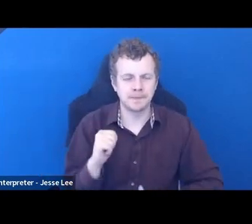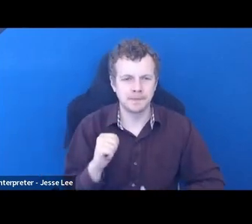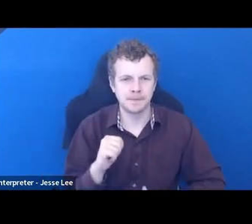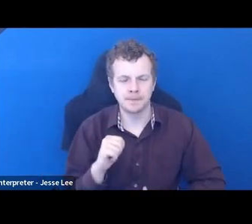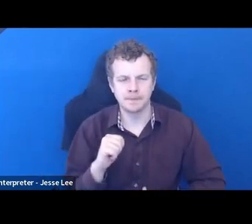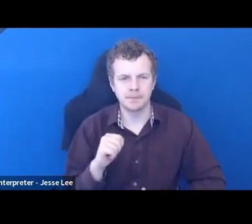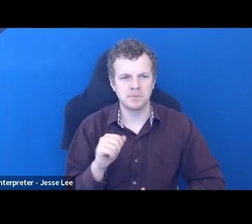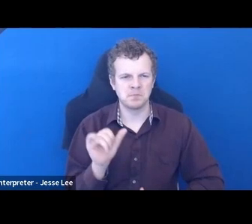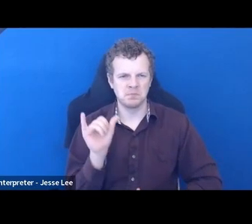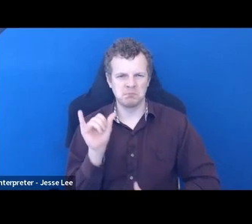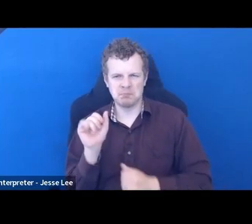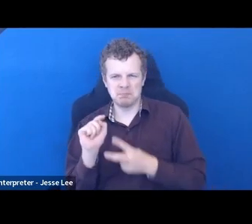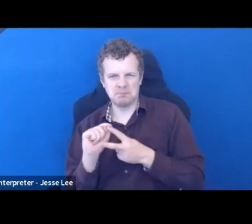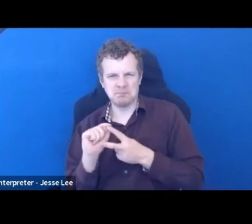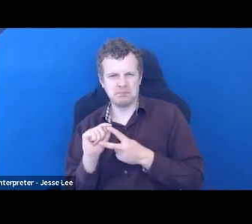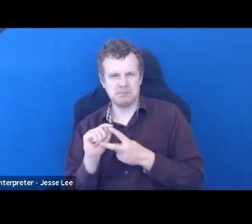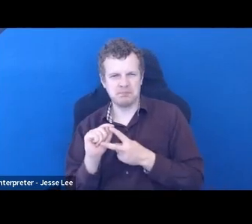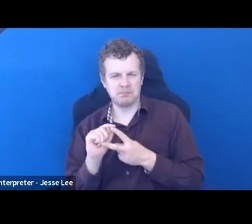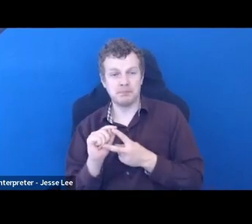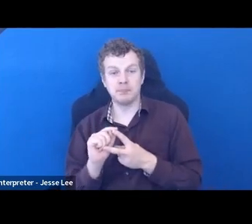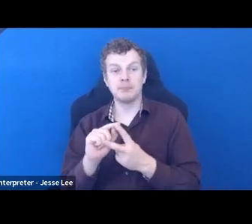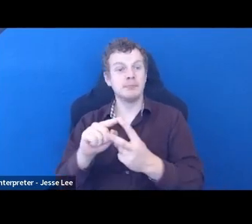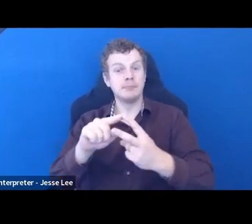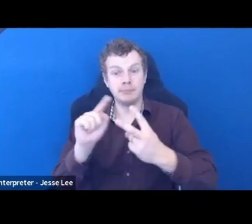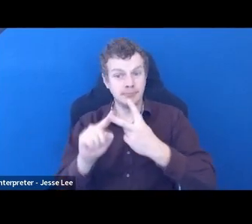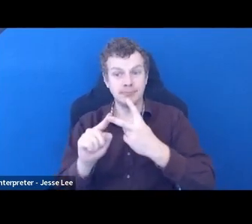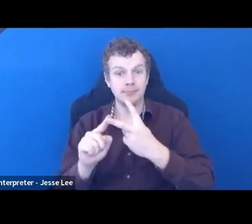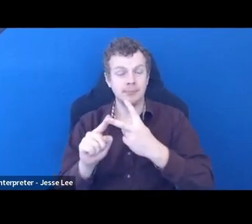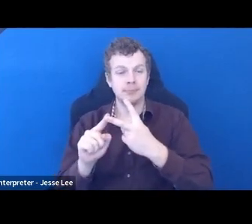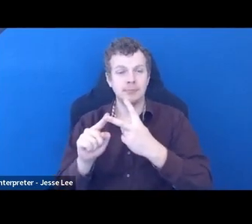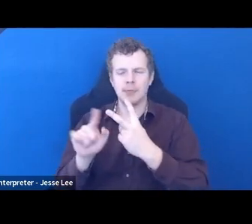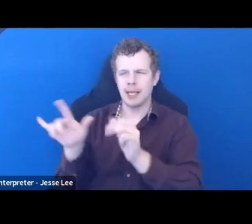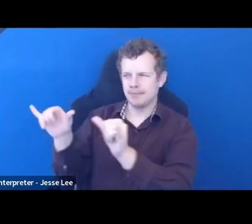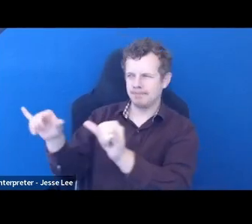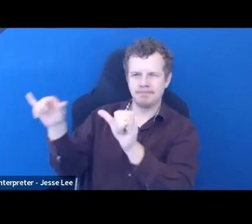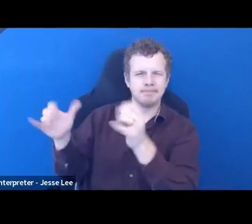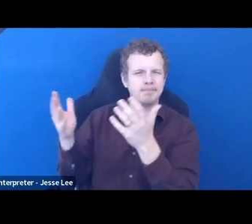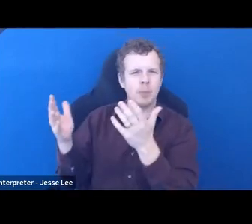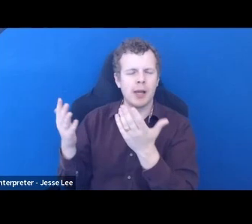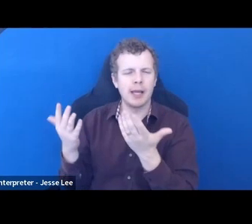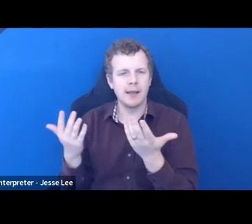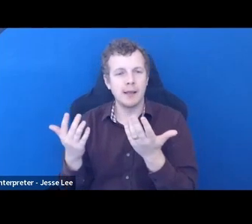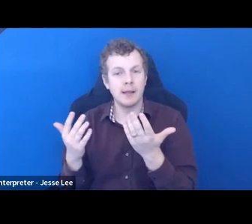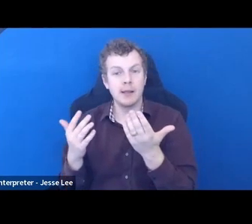The second theme that was captured was limited evidence creates uncertainty.